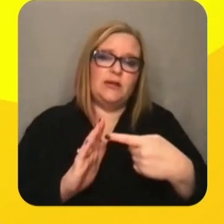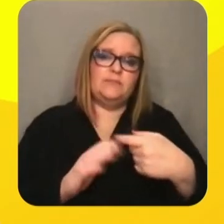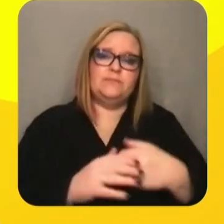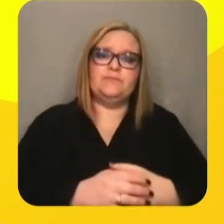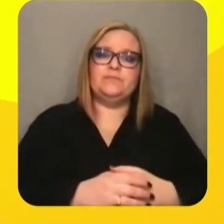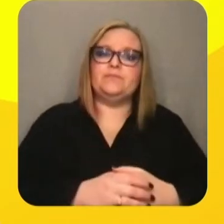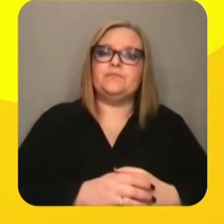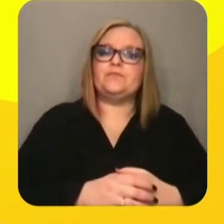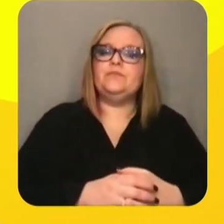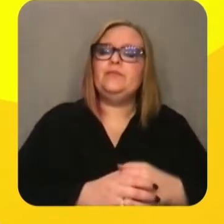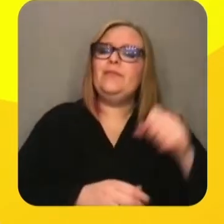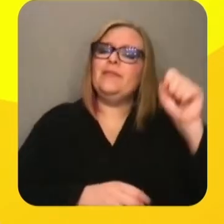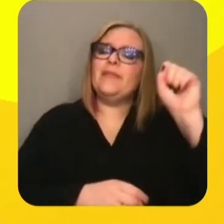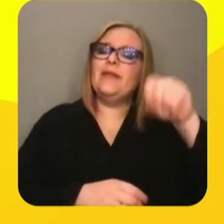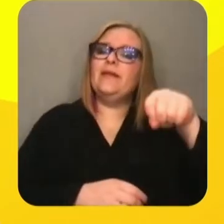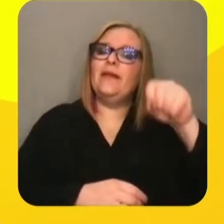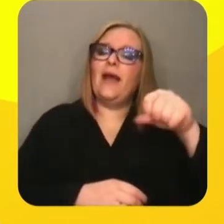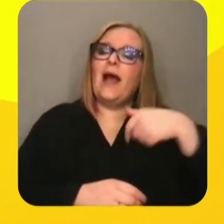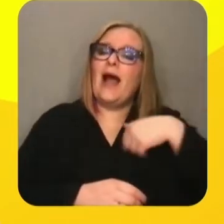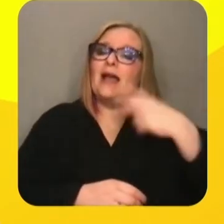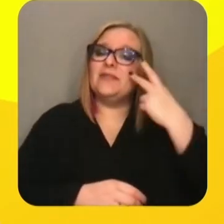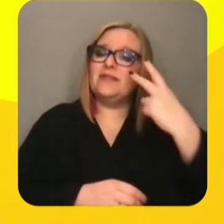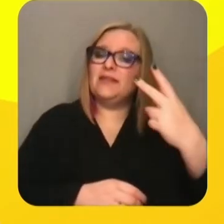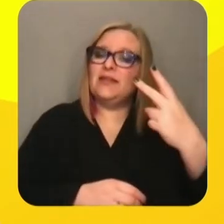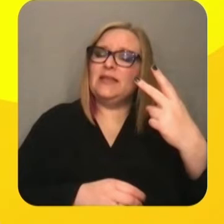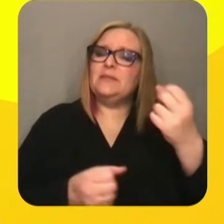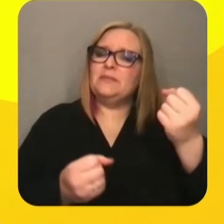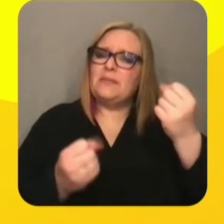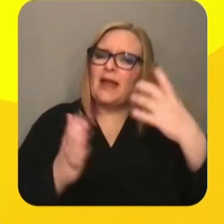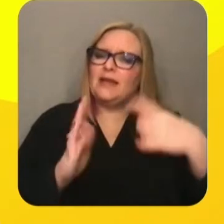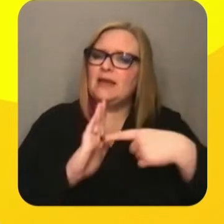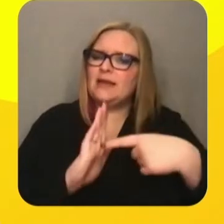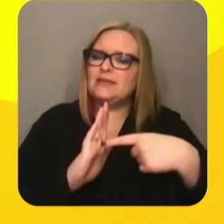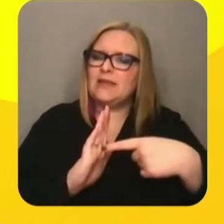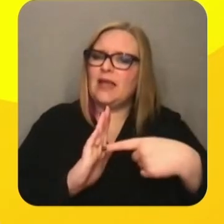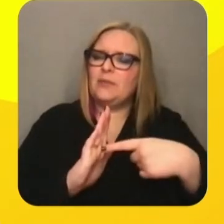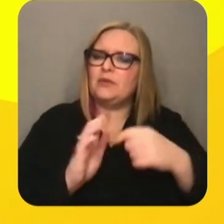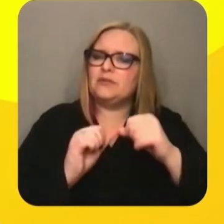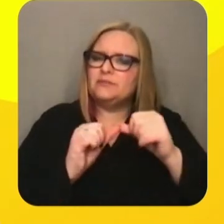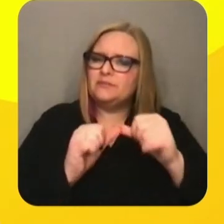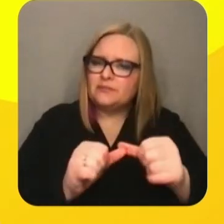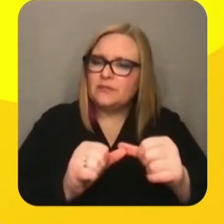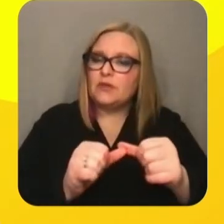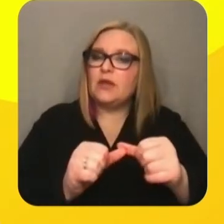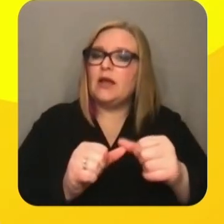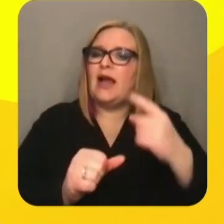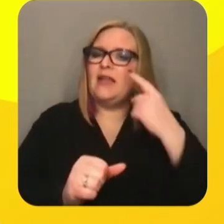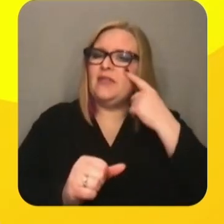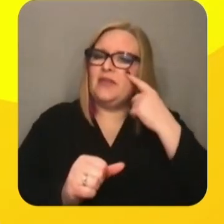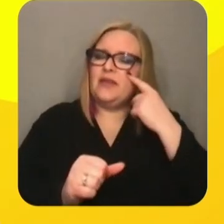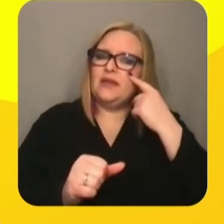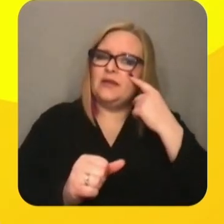Yeah, I think I've seen a number of examples, being doing this for a while now, and I think that piece of sometimes discussing difference